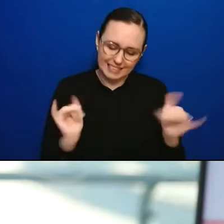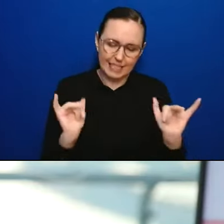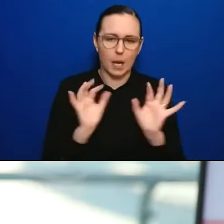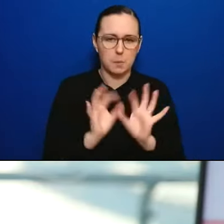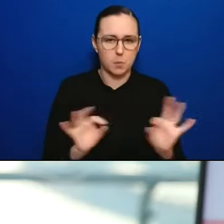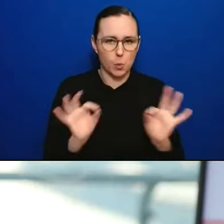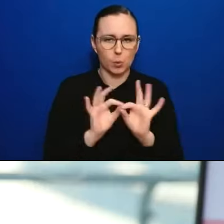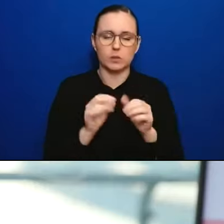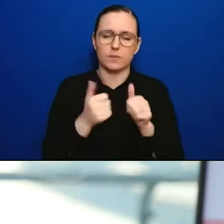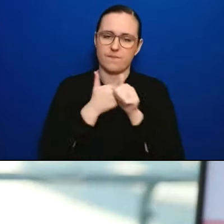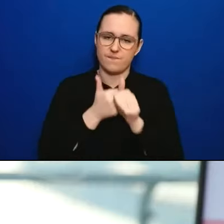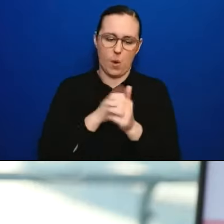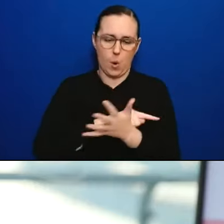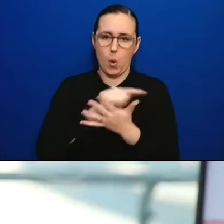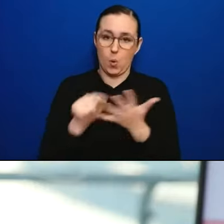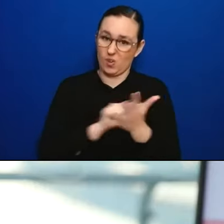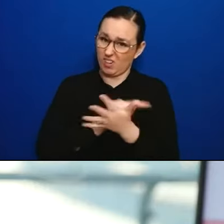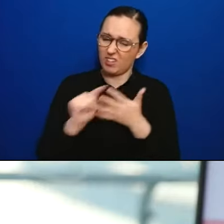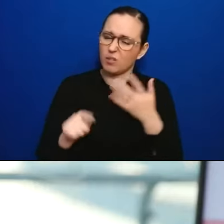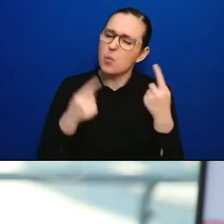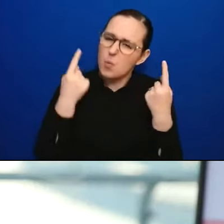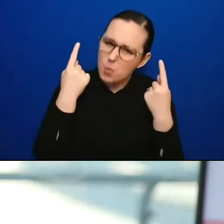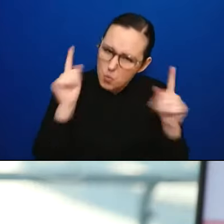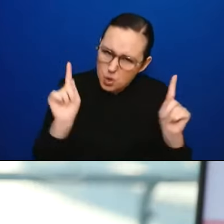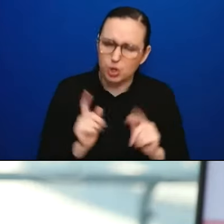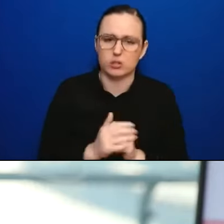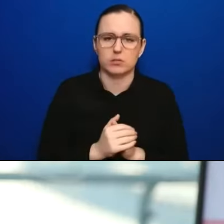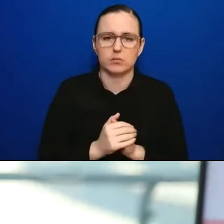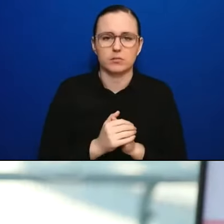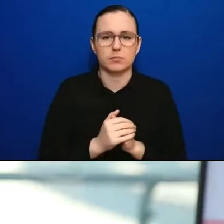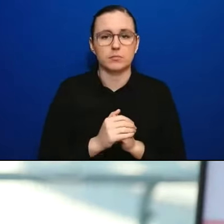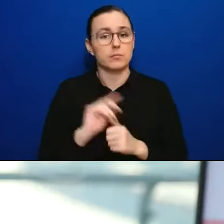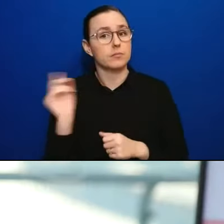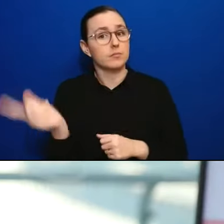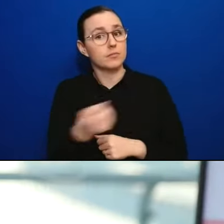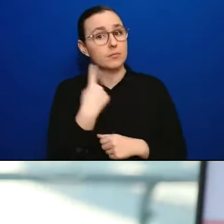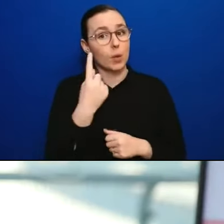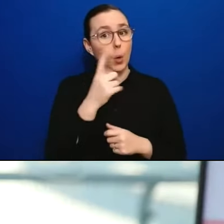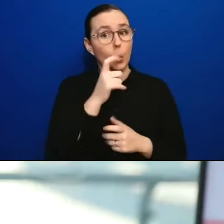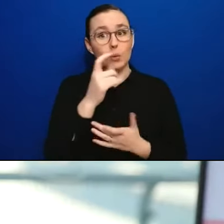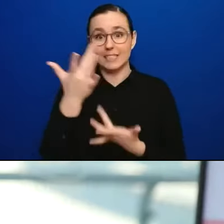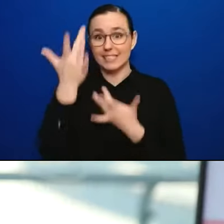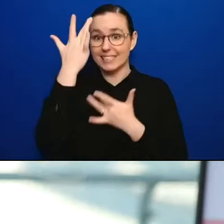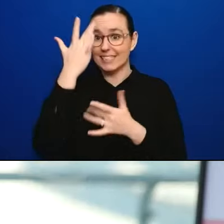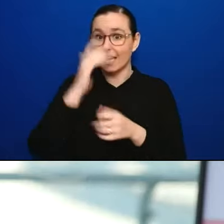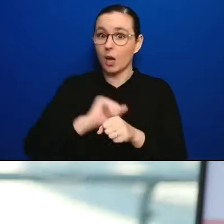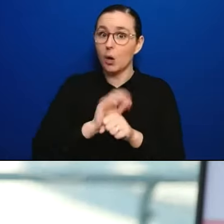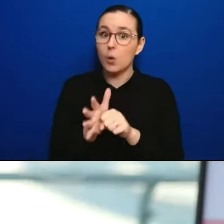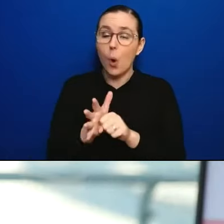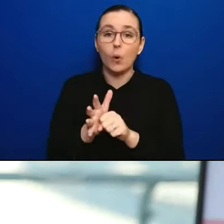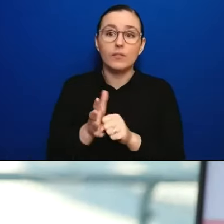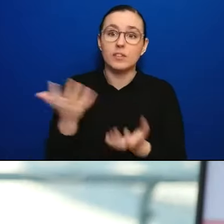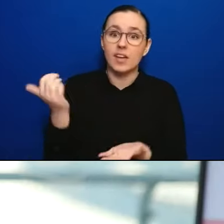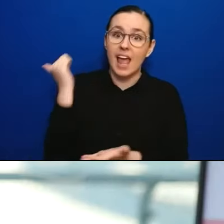But right now, it still remains important to do those things that work.